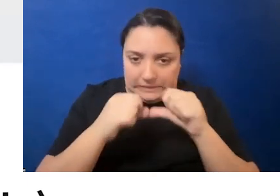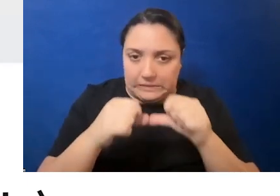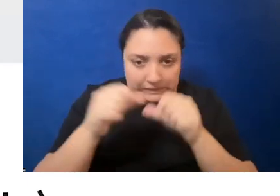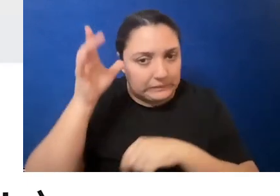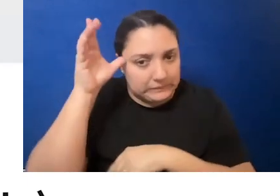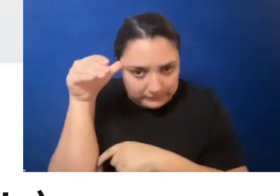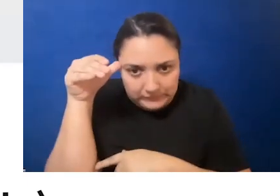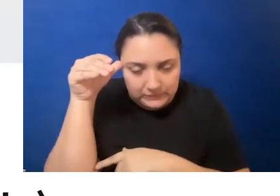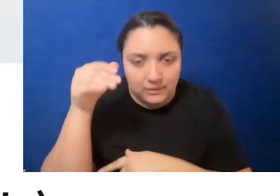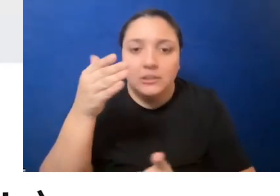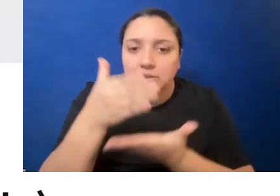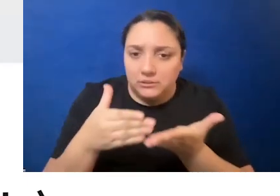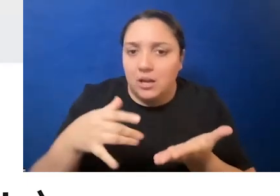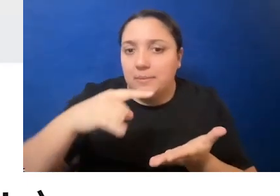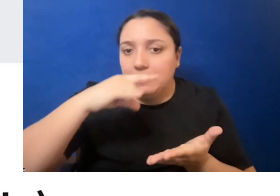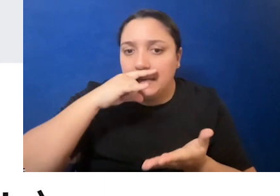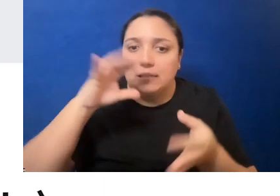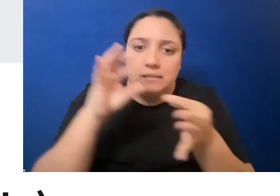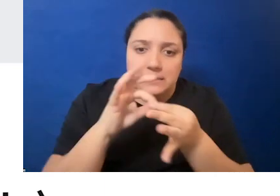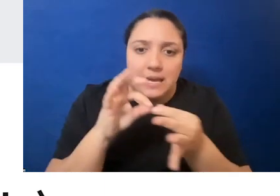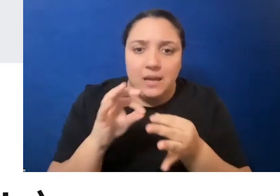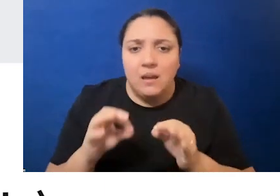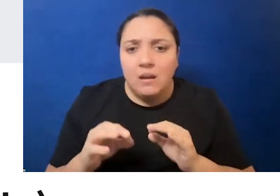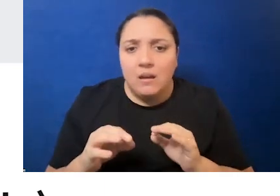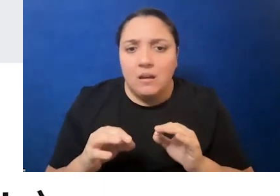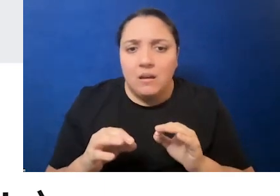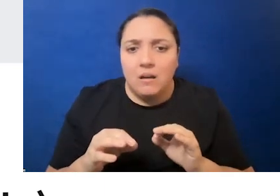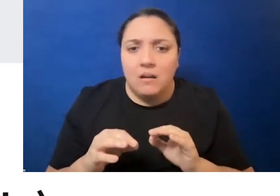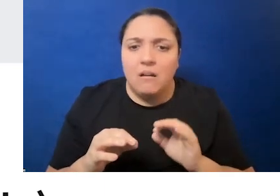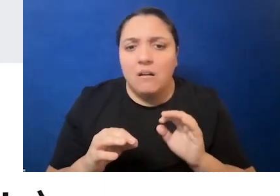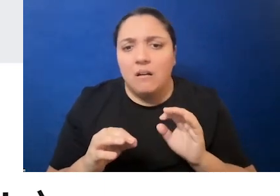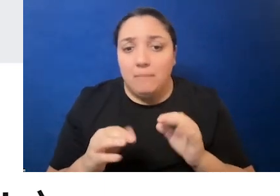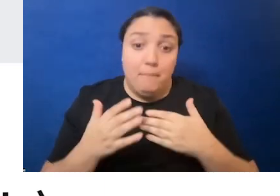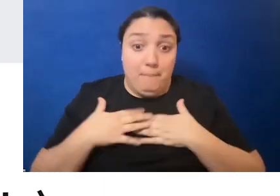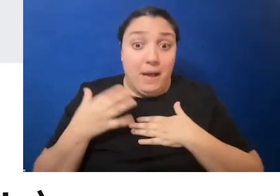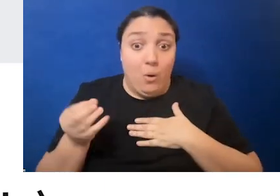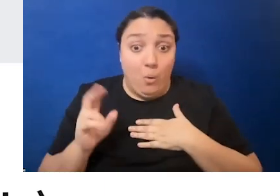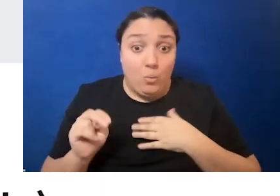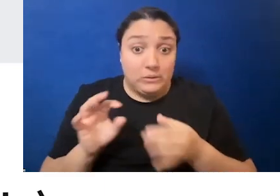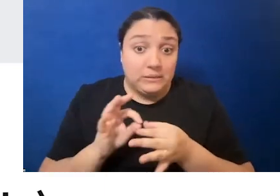ACCOMMODATIONS IN EVERY CLASS WITH FIDELITY.